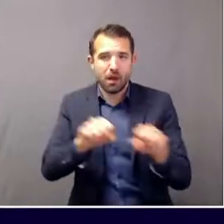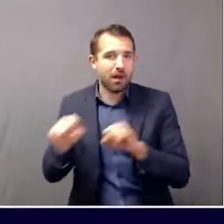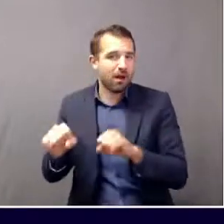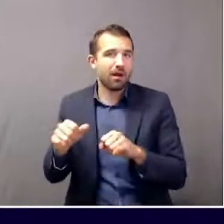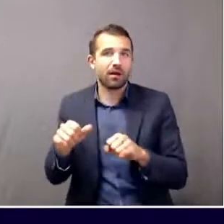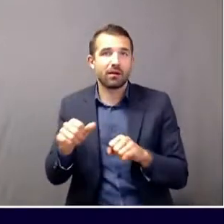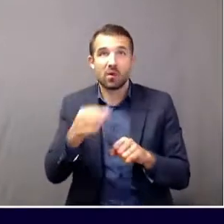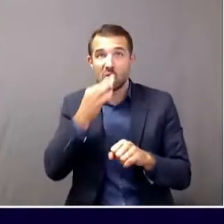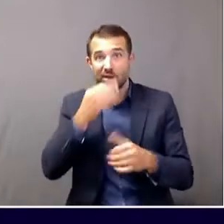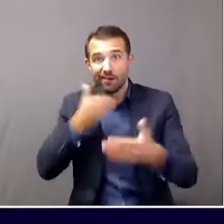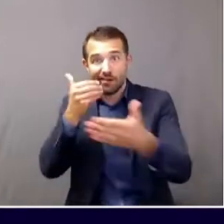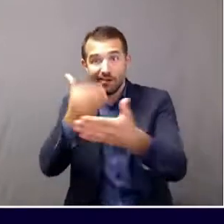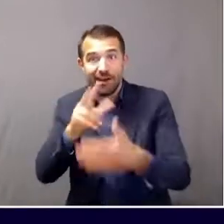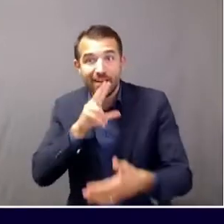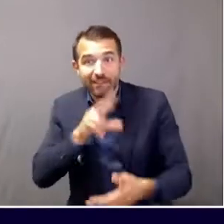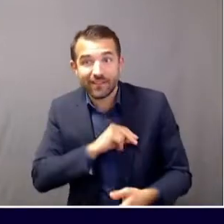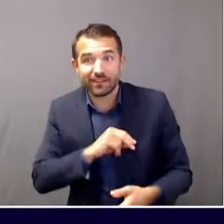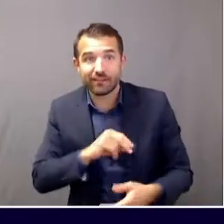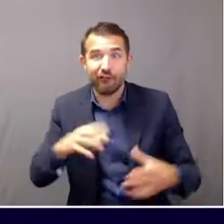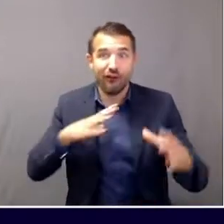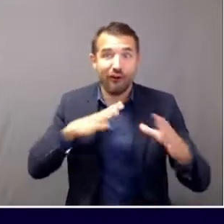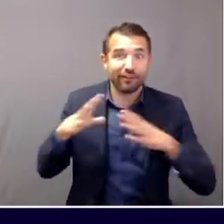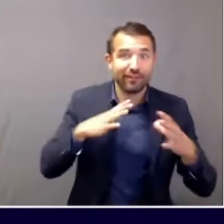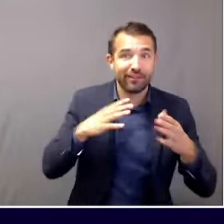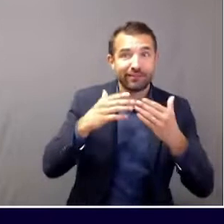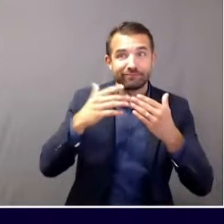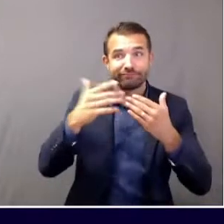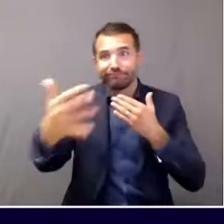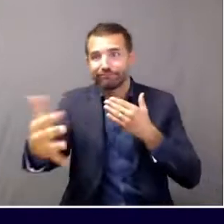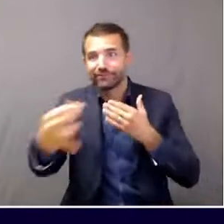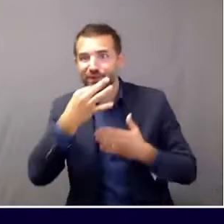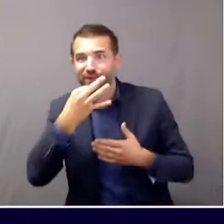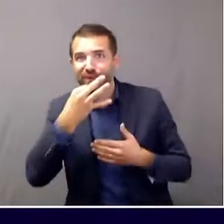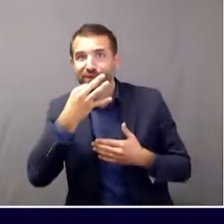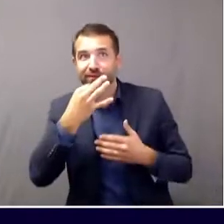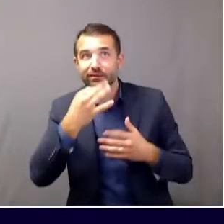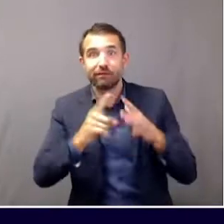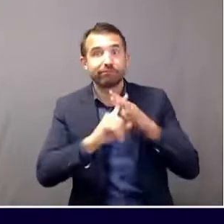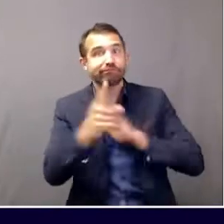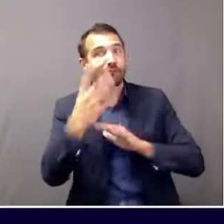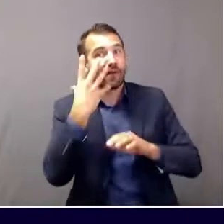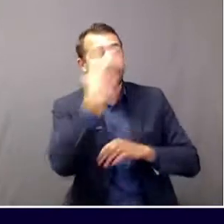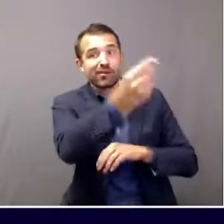casual weekend trips that people